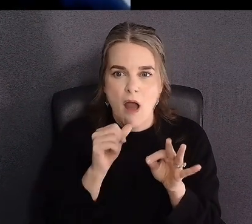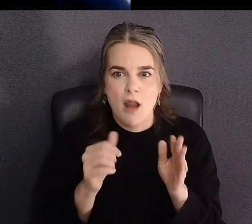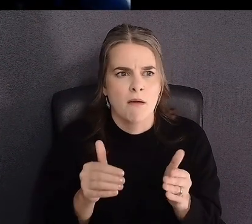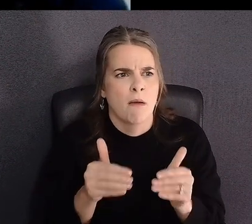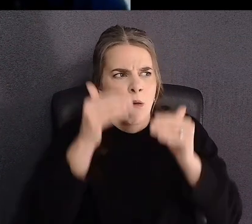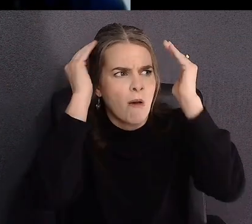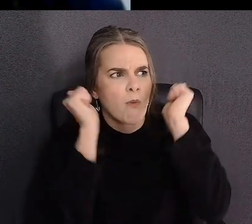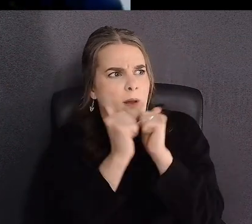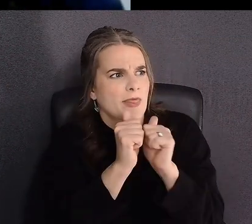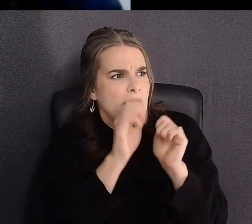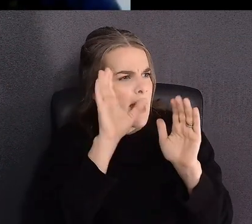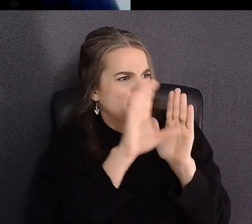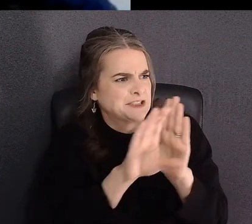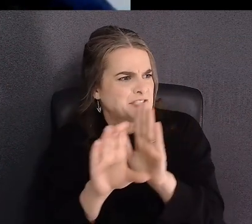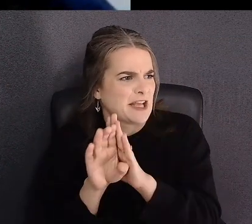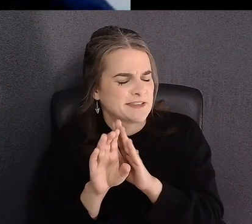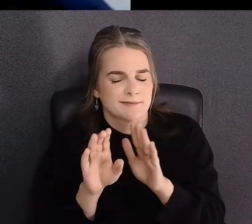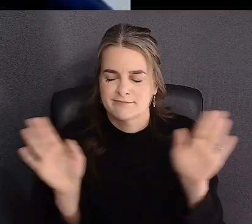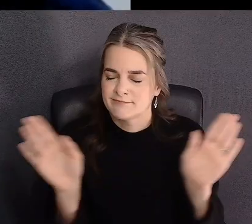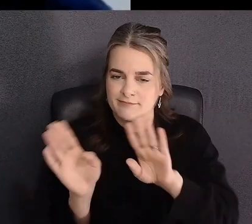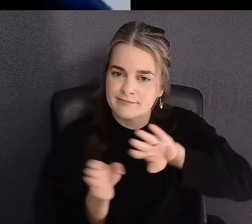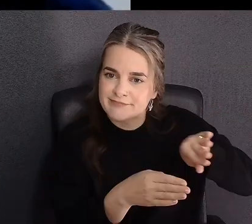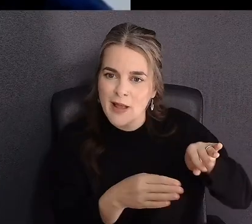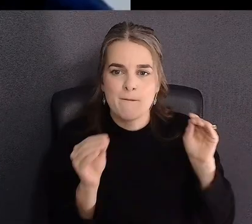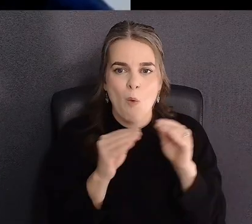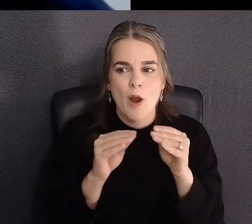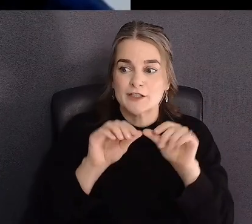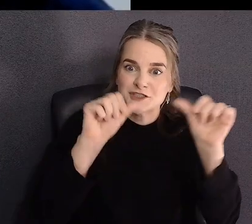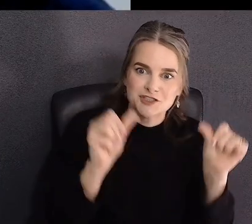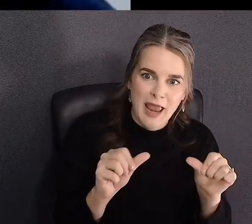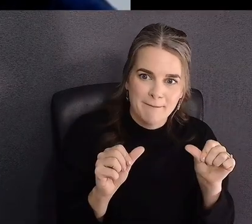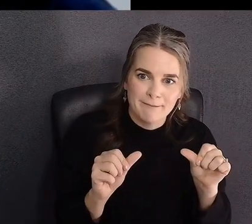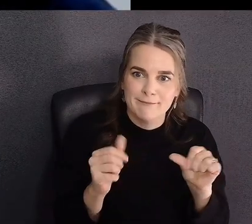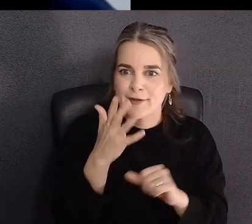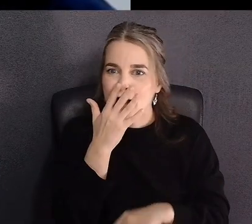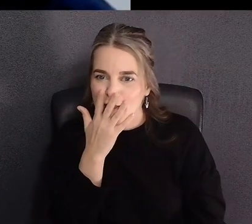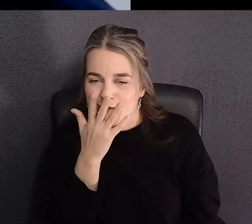It's more focused on shape and color-- so even just breaking down some of the elements